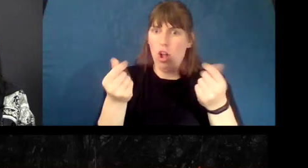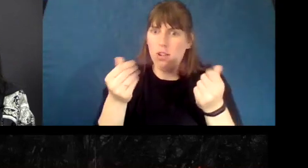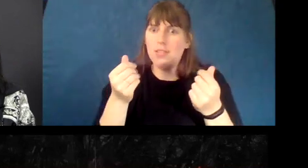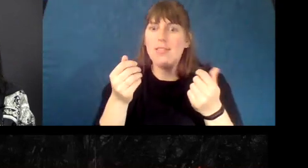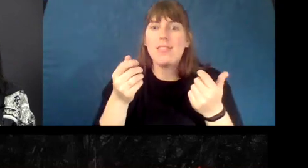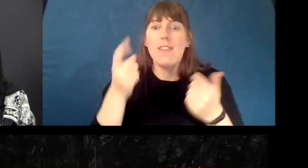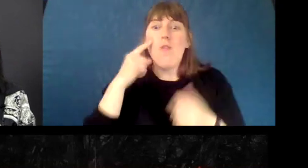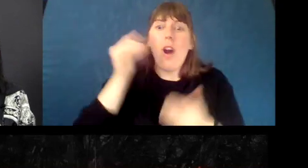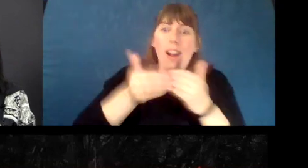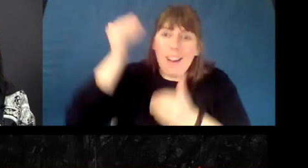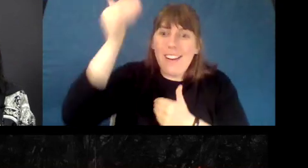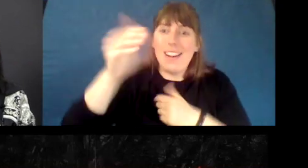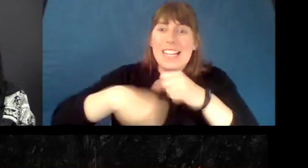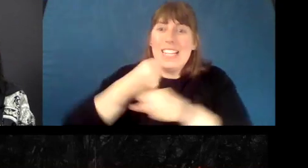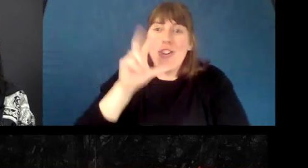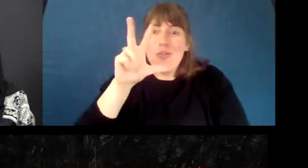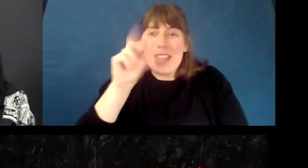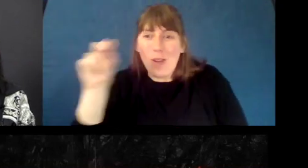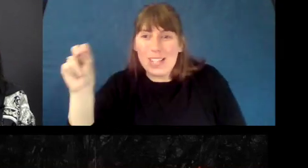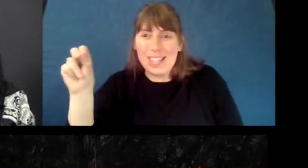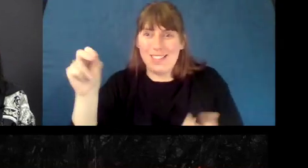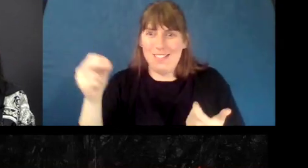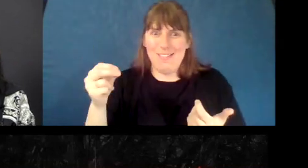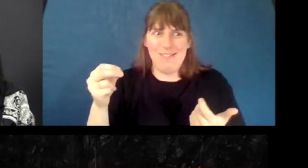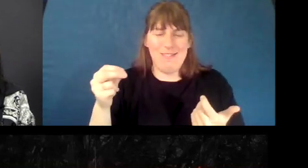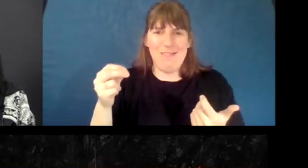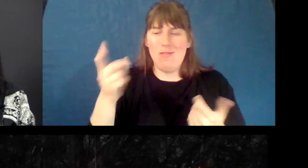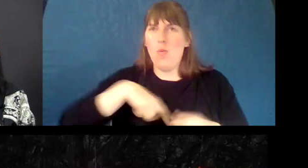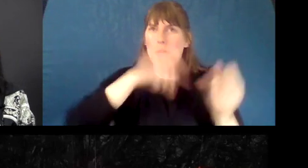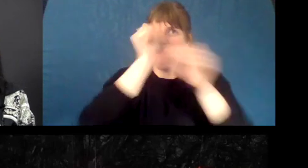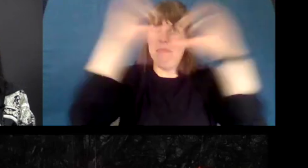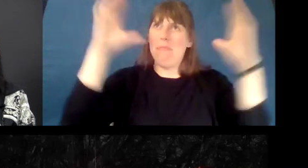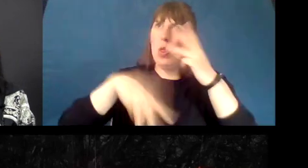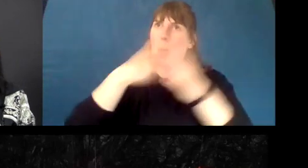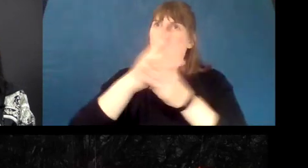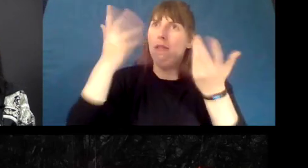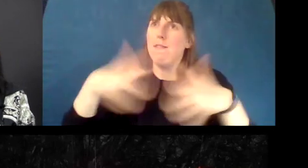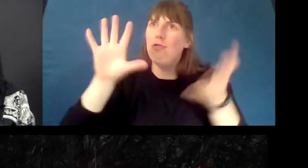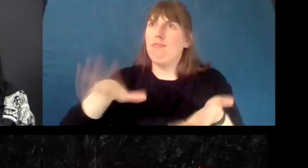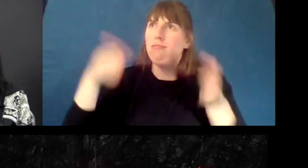based on this apocalyptic setting that we've set in place. So plastic was one of the main materials